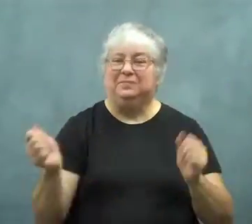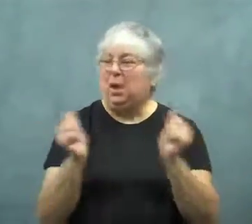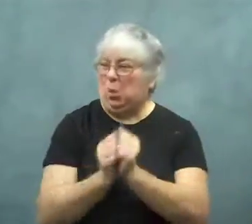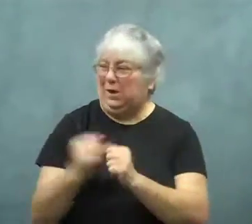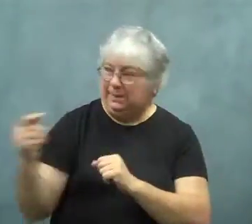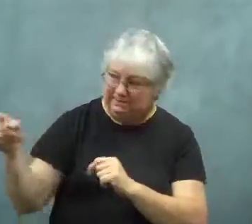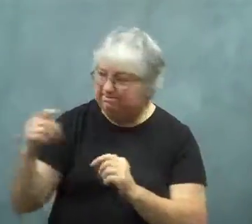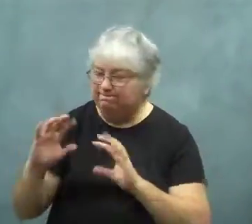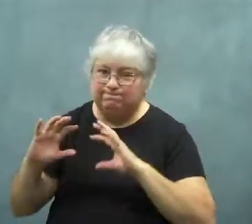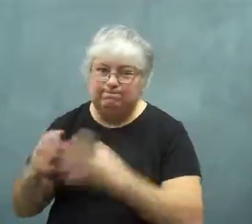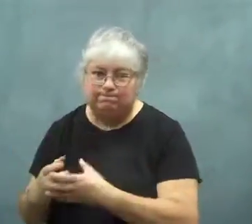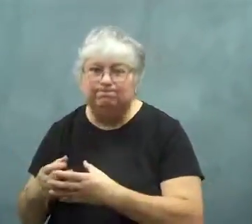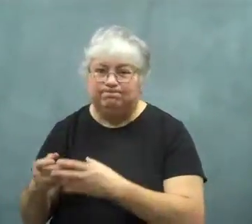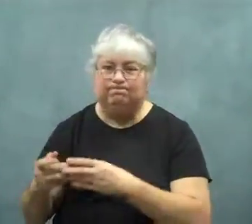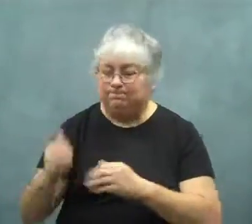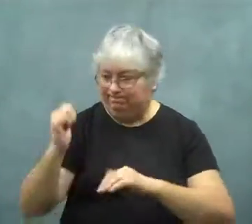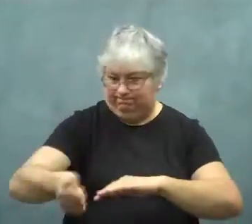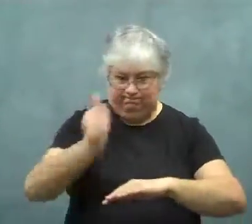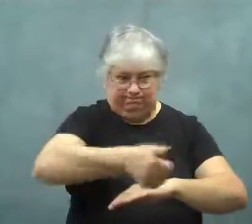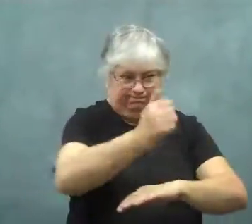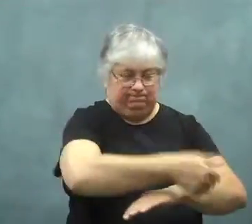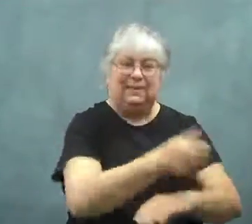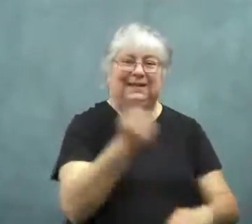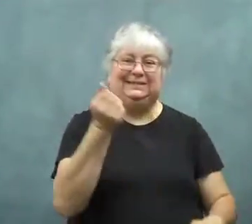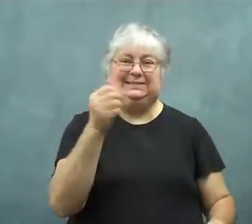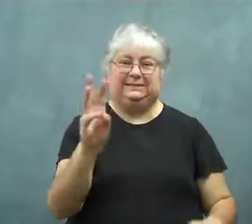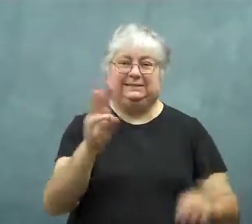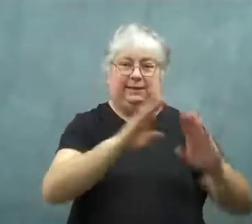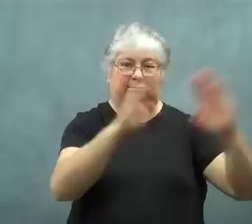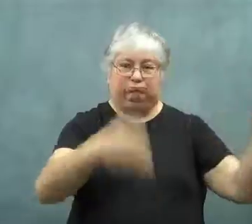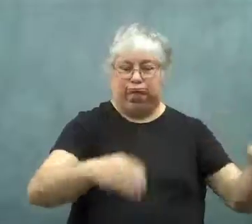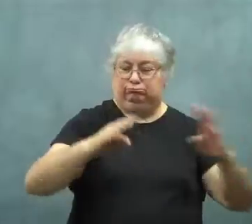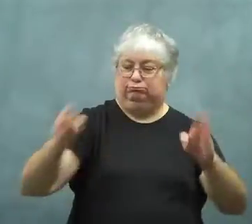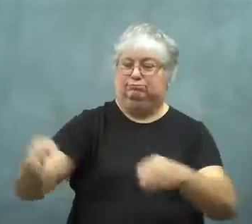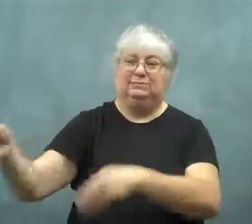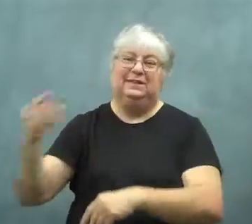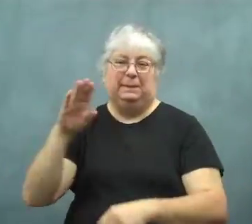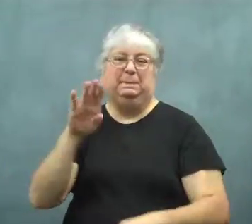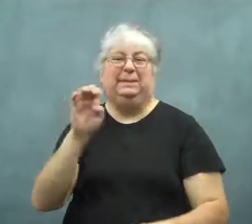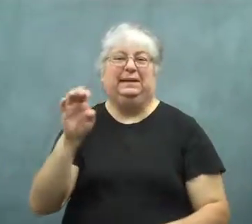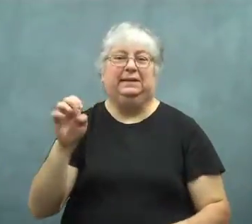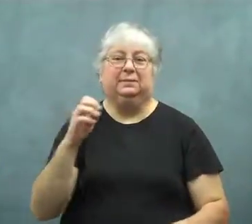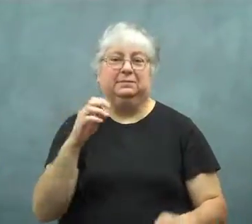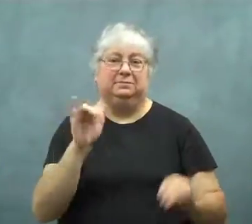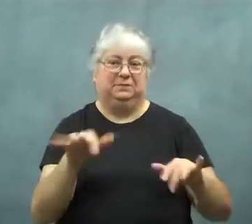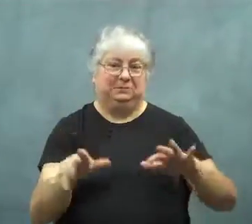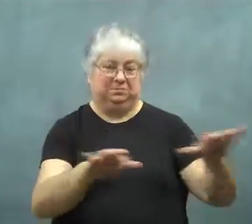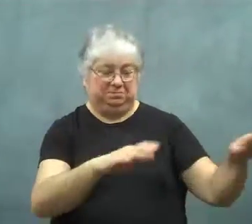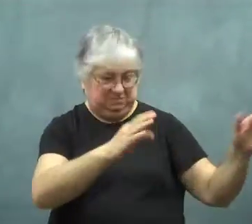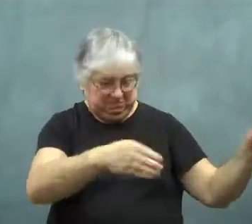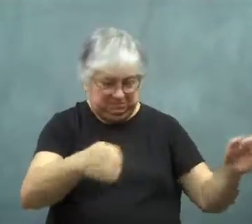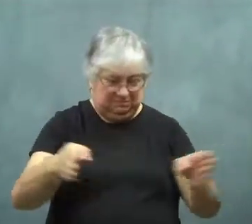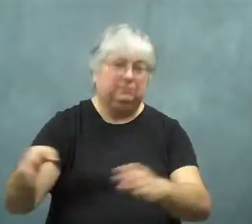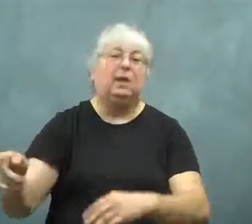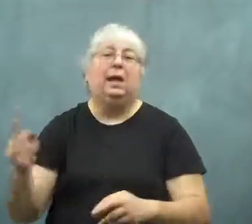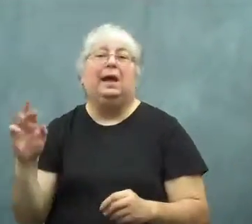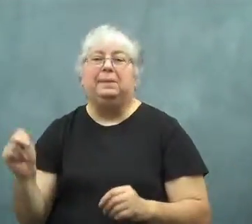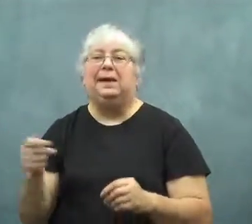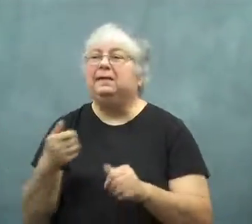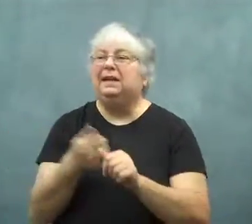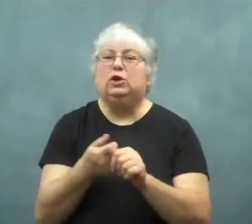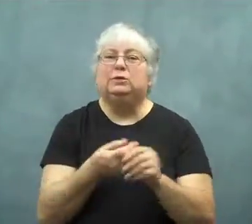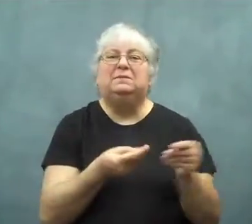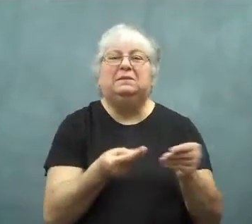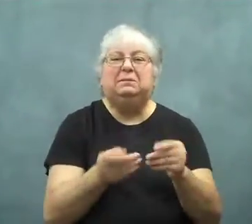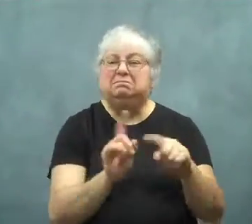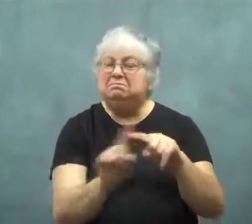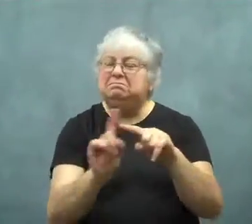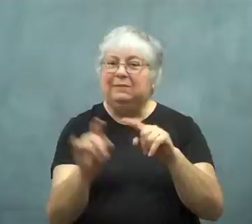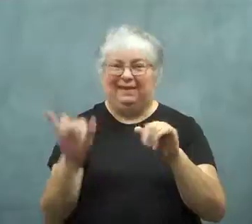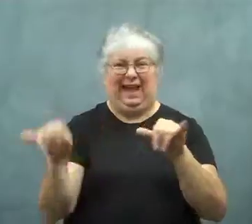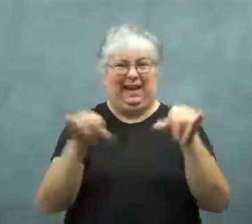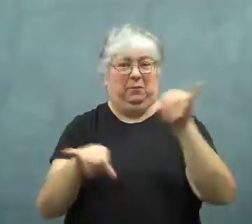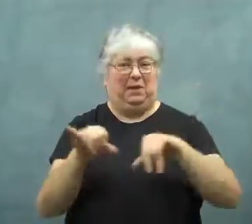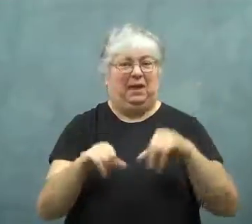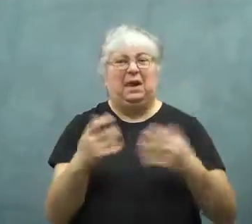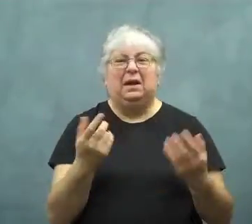He and his team set up 16 beehives.